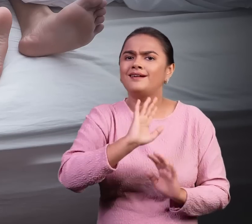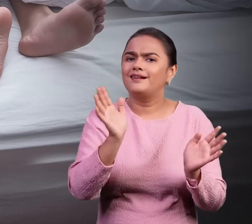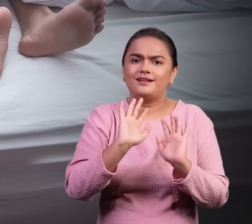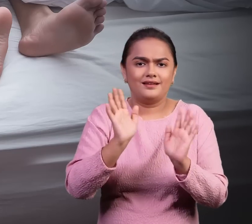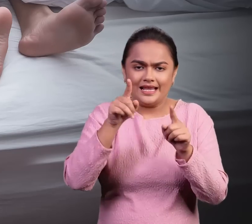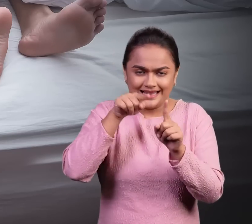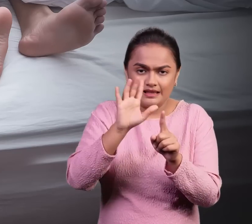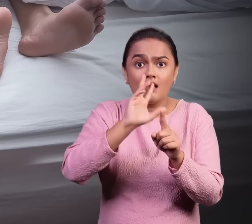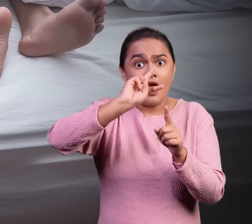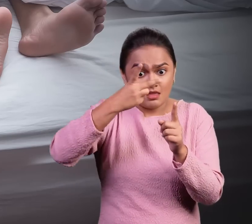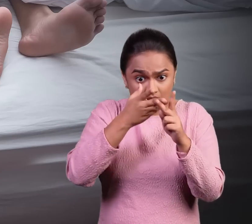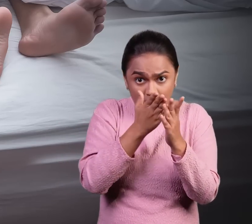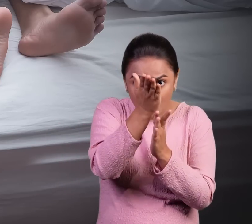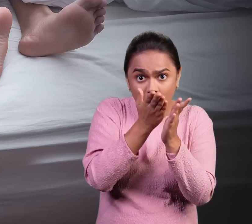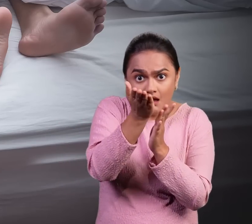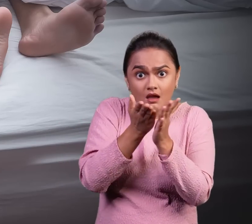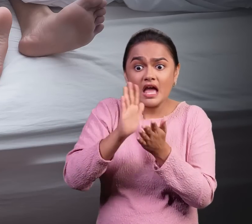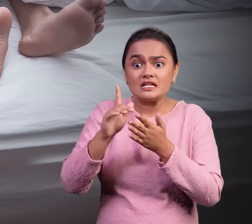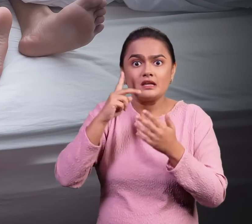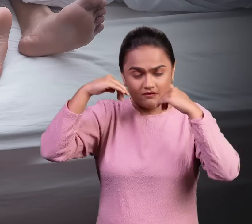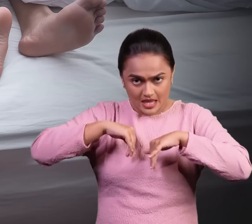This is not true. HIV can be transmitted in other ways too.